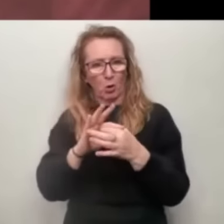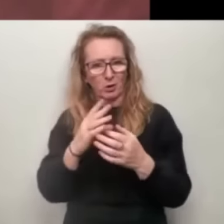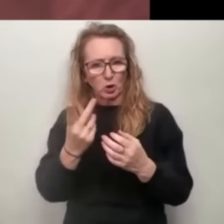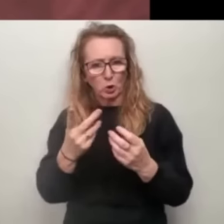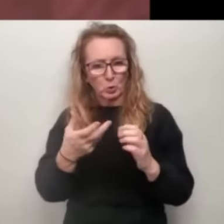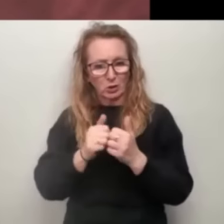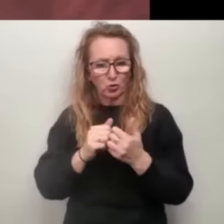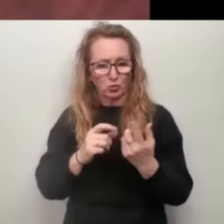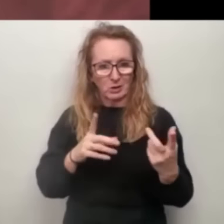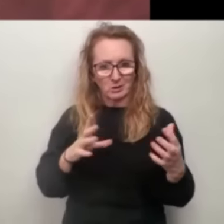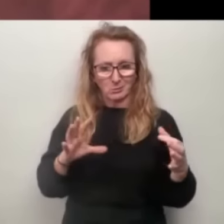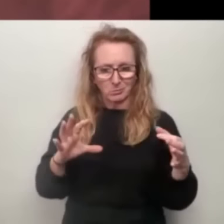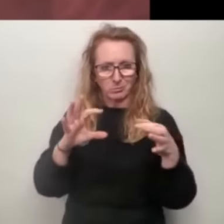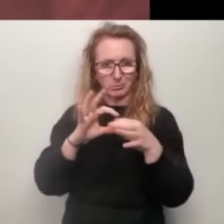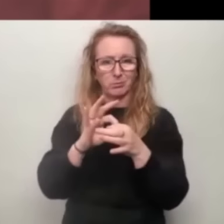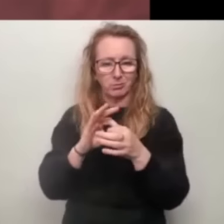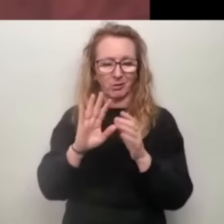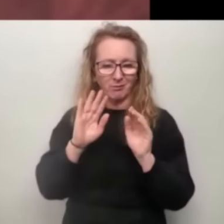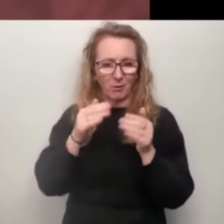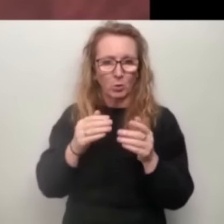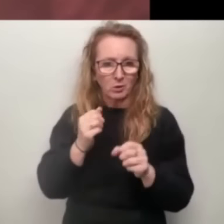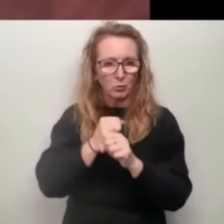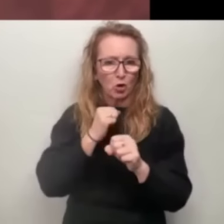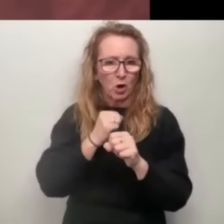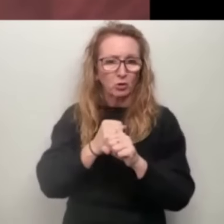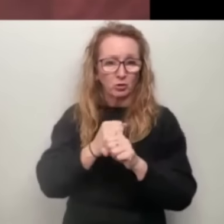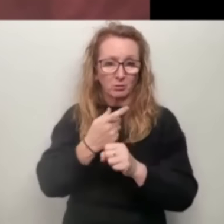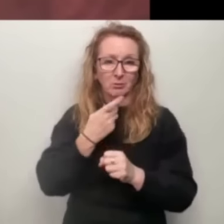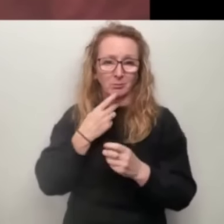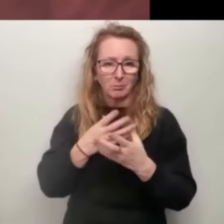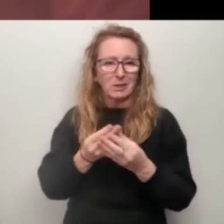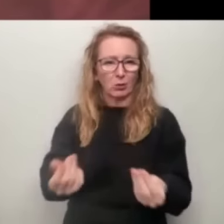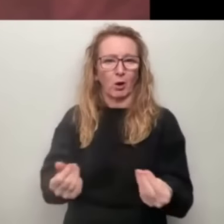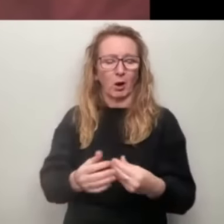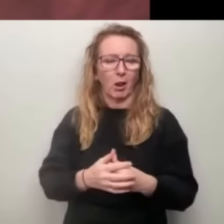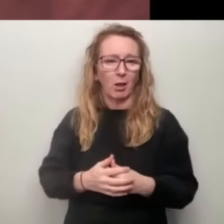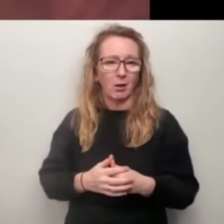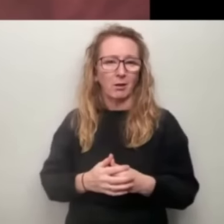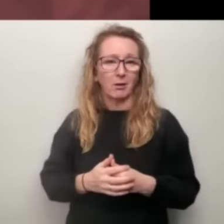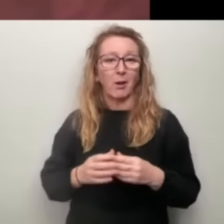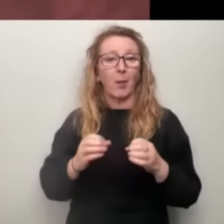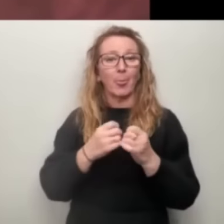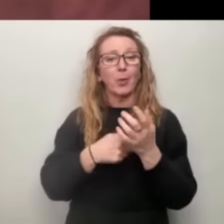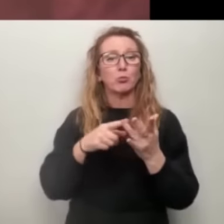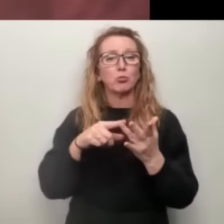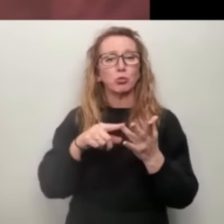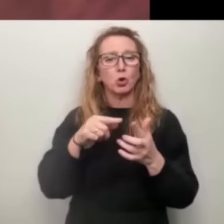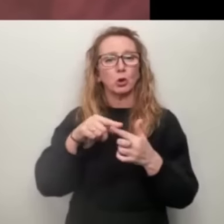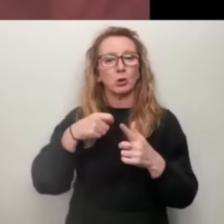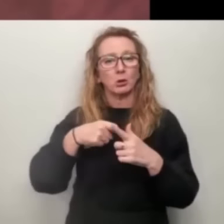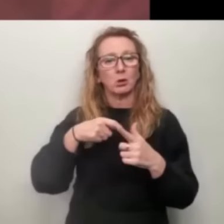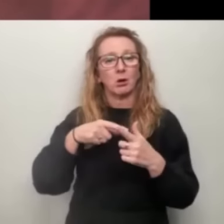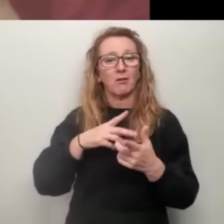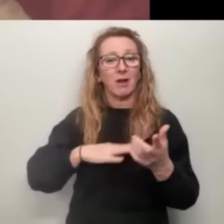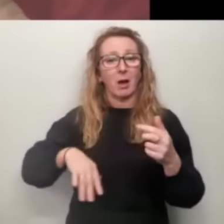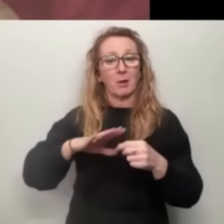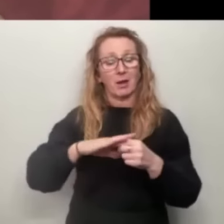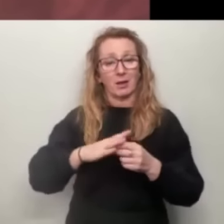focused on the production of this material. The Brooke family set about expanding the industrial exploitation of the area